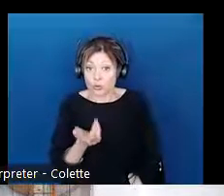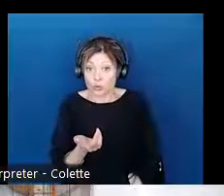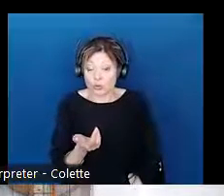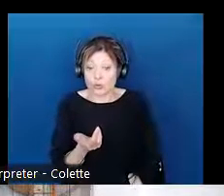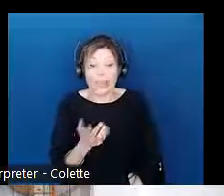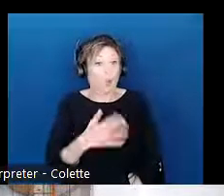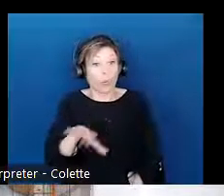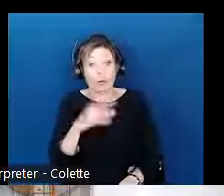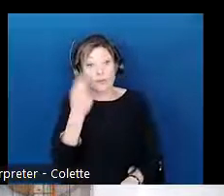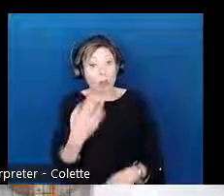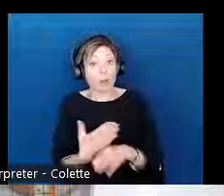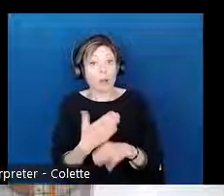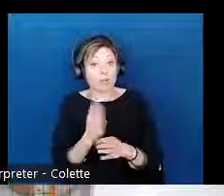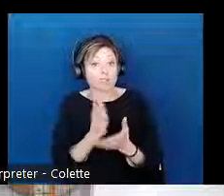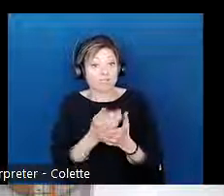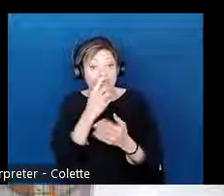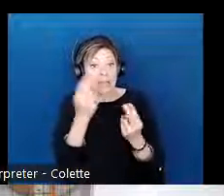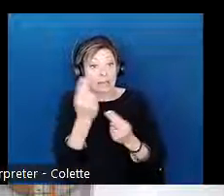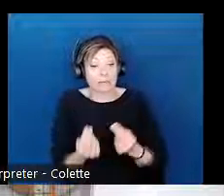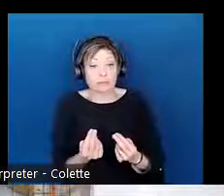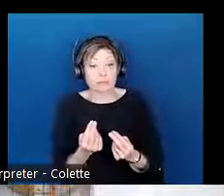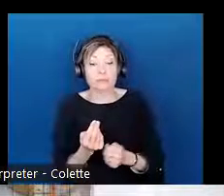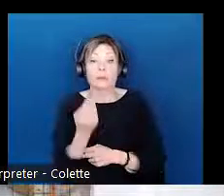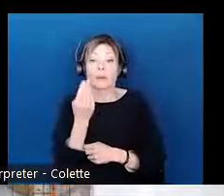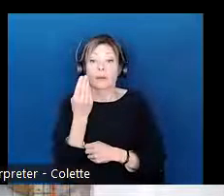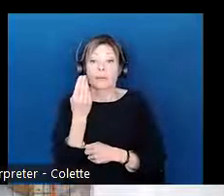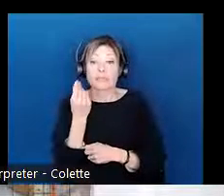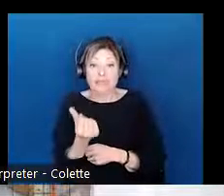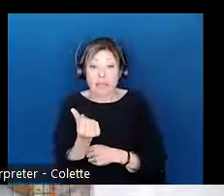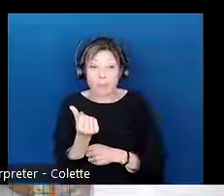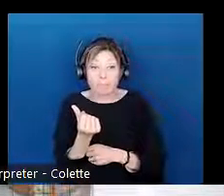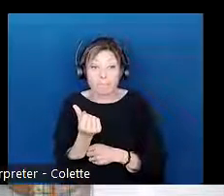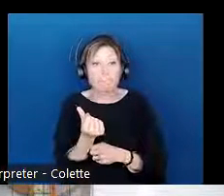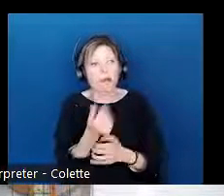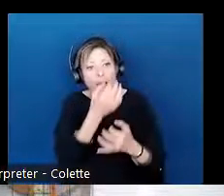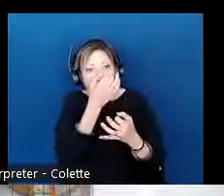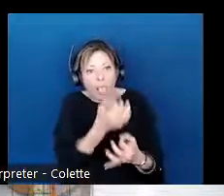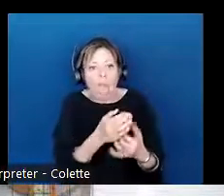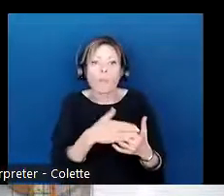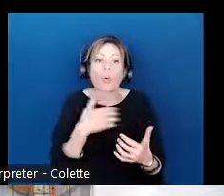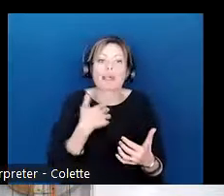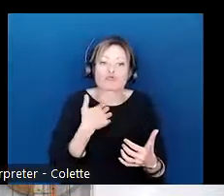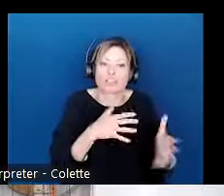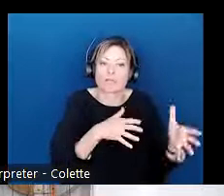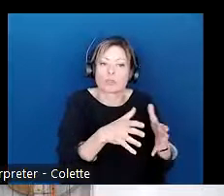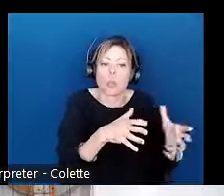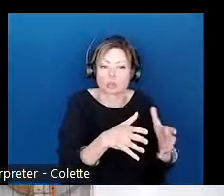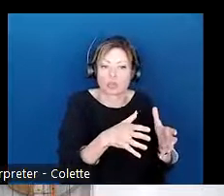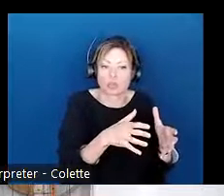the artworks really uh but there's some that are more interesting to touch so I'd say the ones that